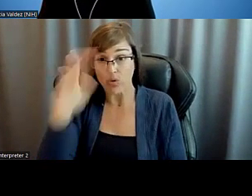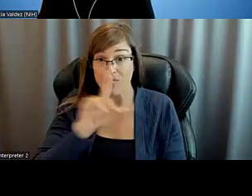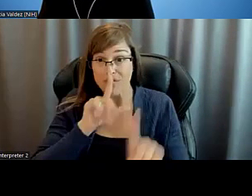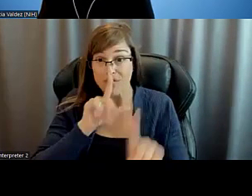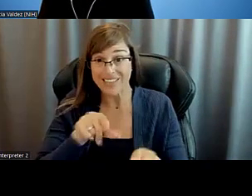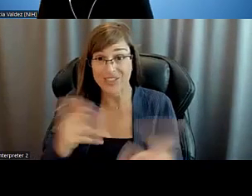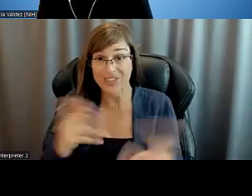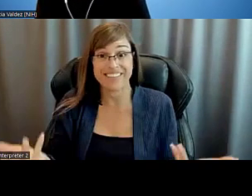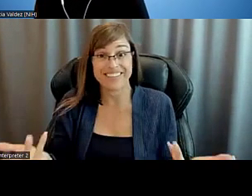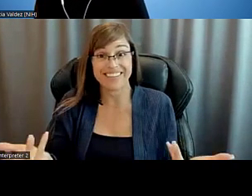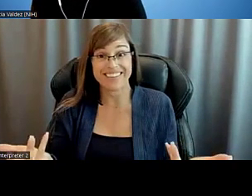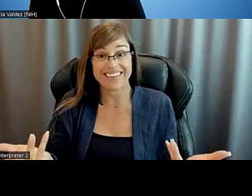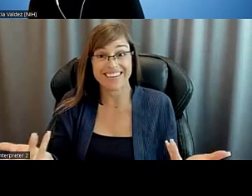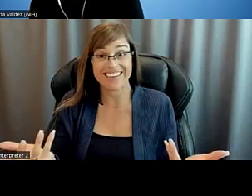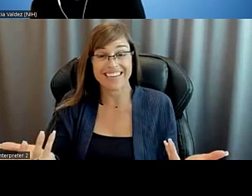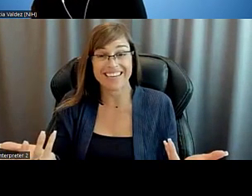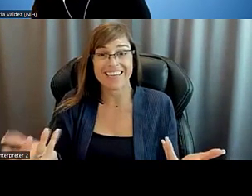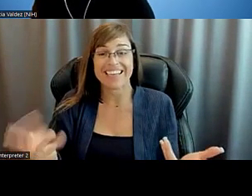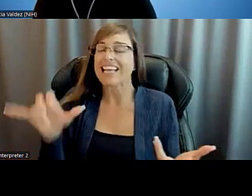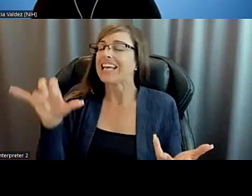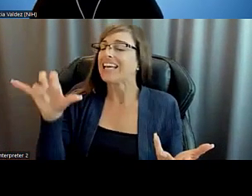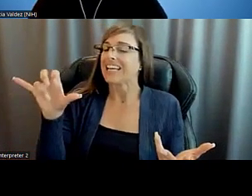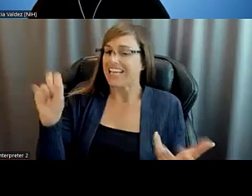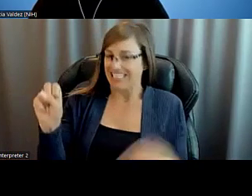Dr. Ranjini Ambalavanar: Good question. Dr. Patricia Valdez: Yes. Yes.